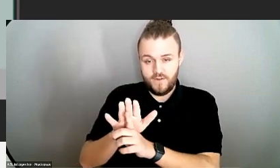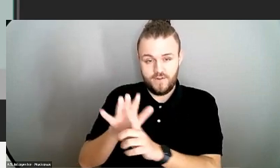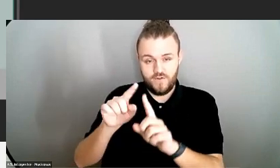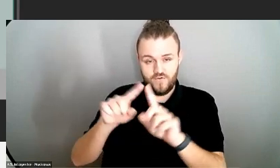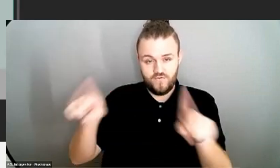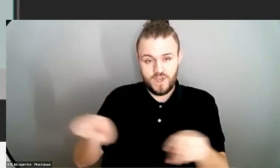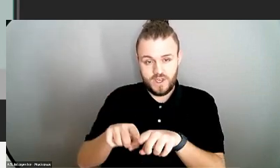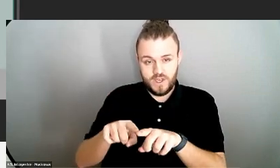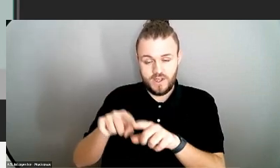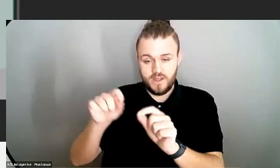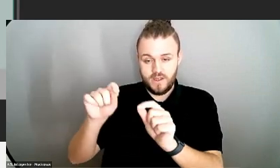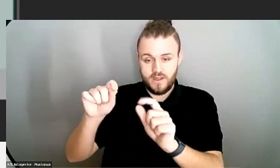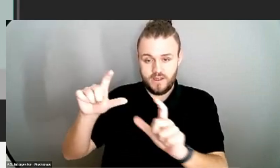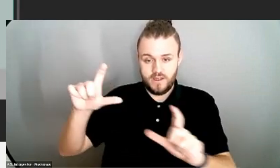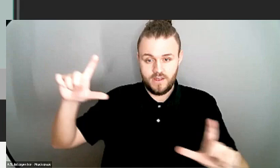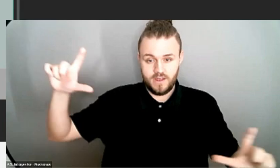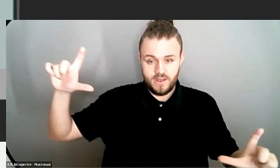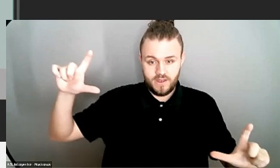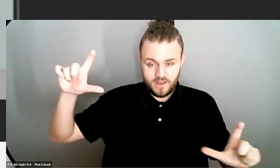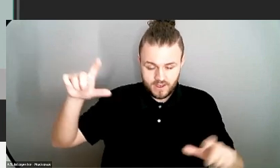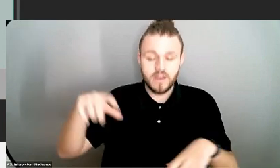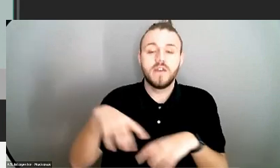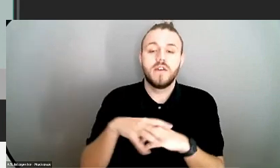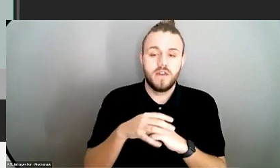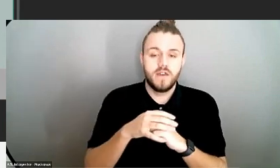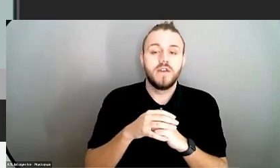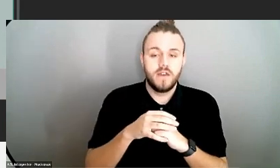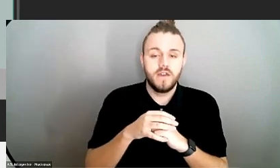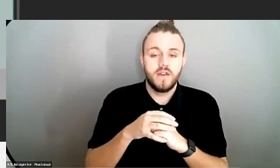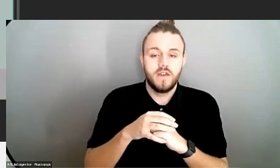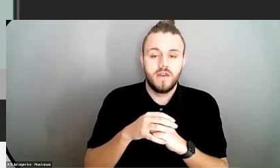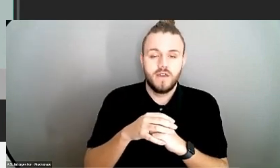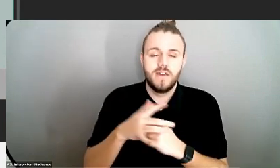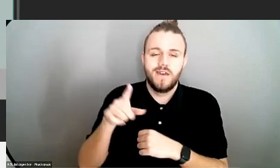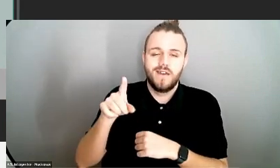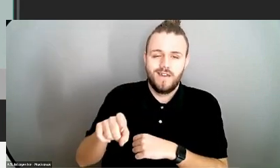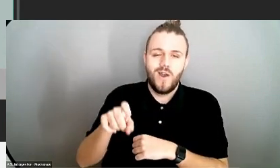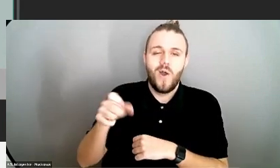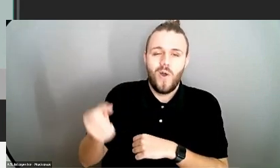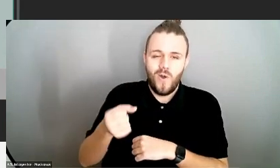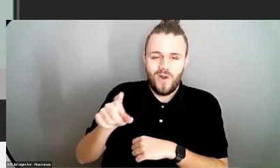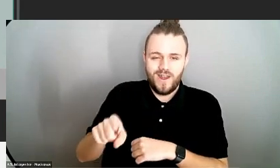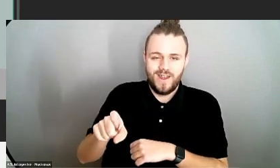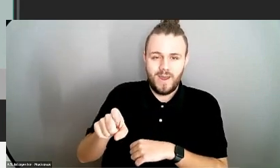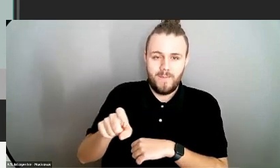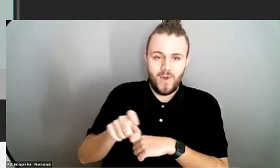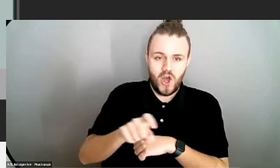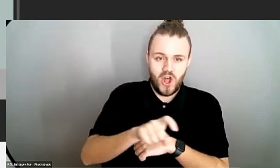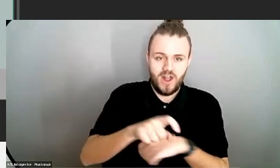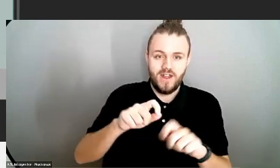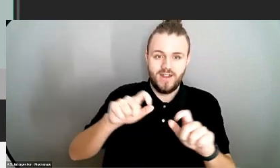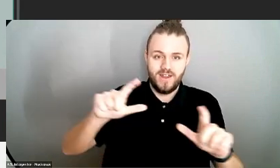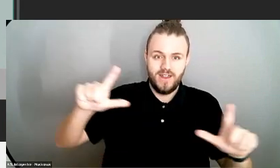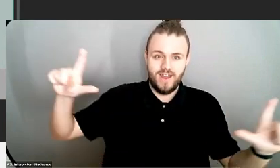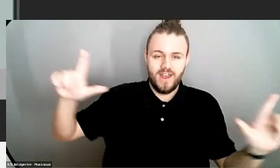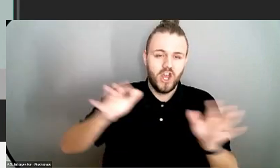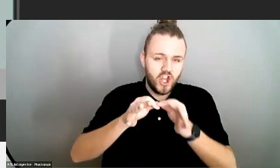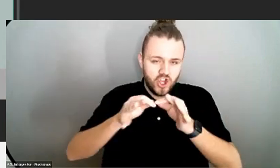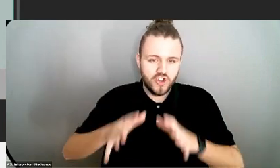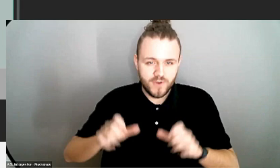the red arrow is pointing to it. Hold down your cursor and pull it over. Just pull it over to the left.